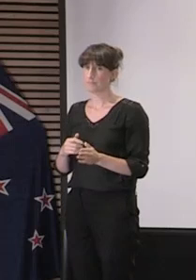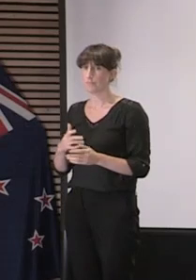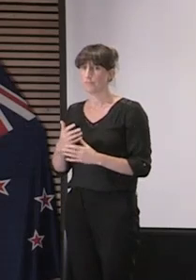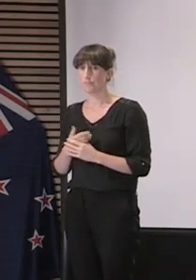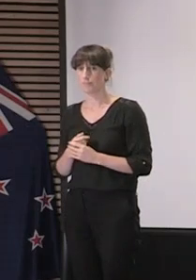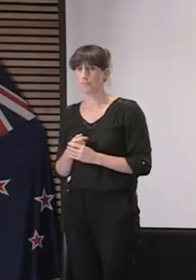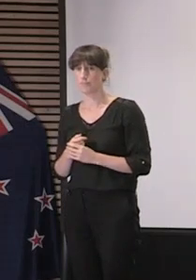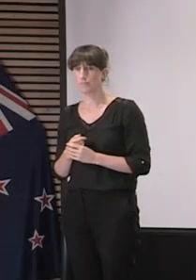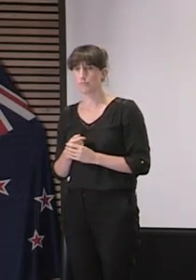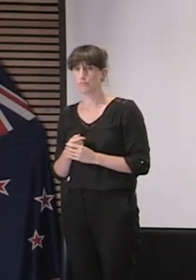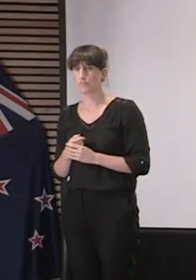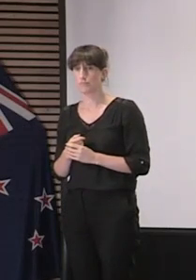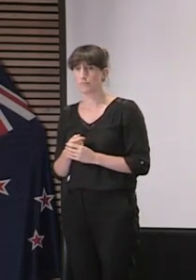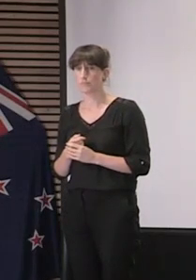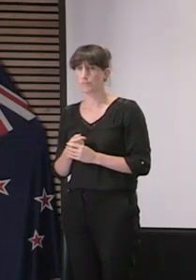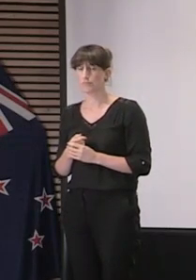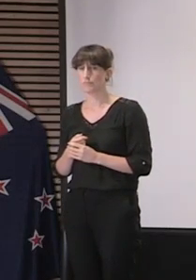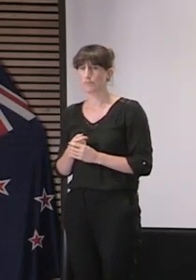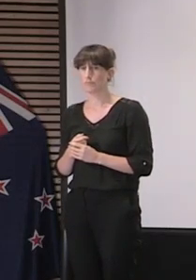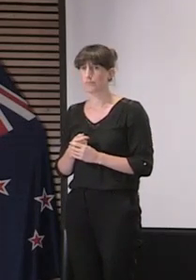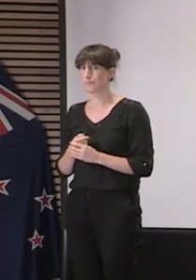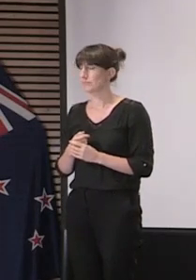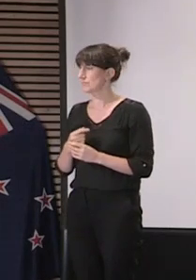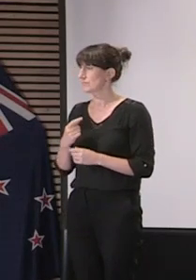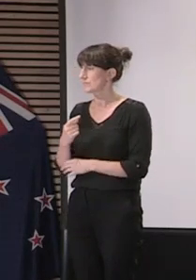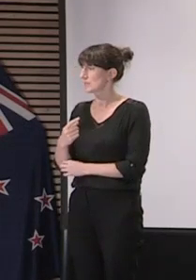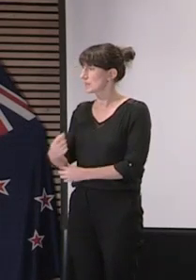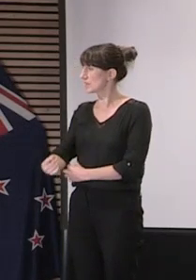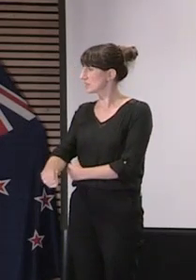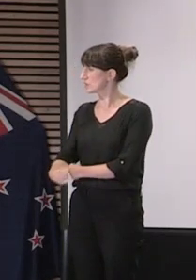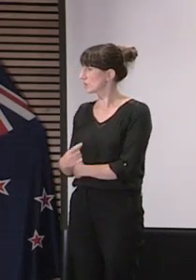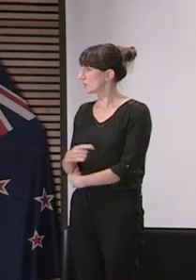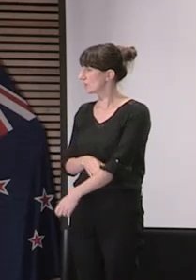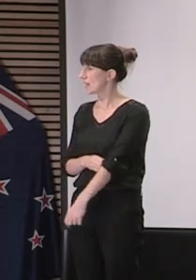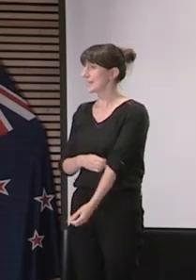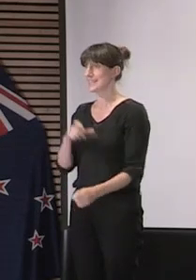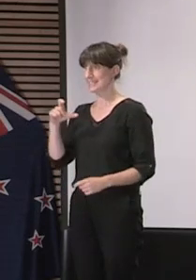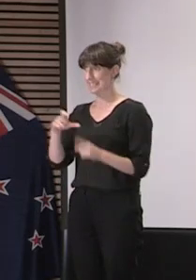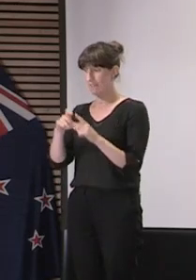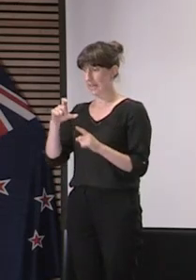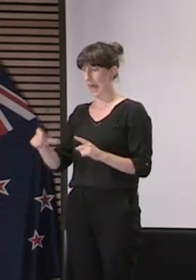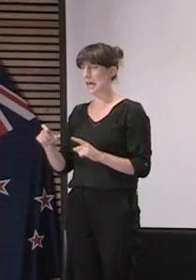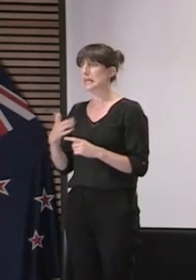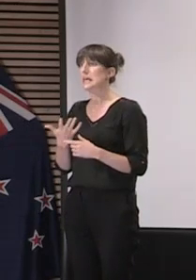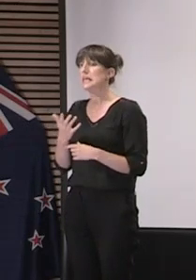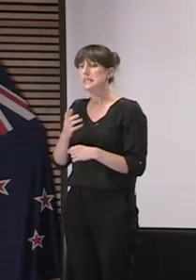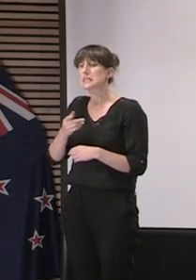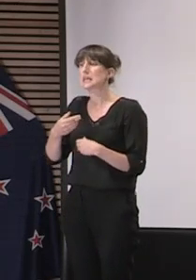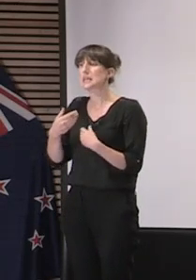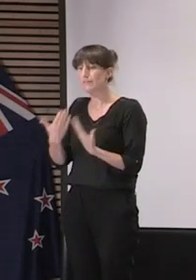the police are able to issue warnings - you've said there's been plenty before - has he been issued with a warning